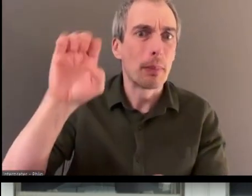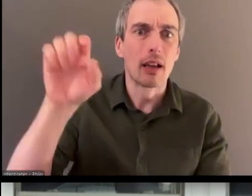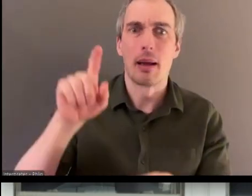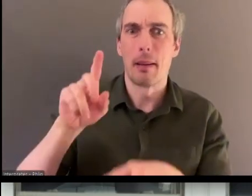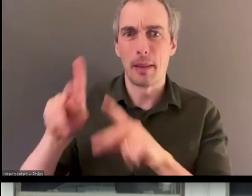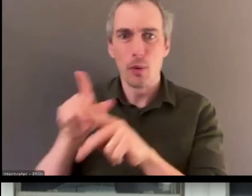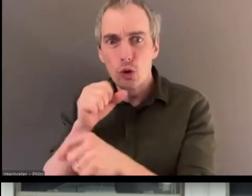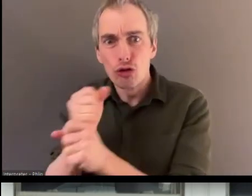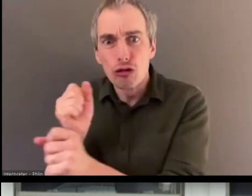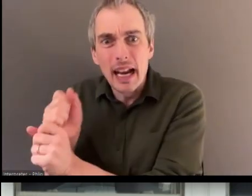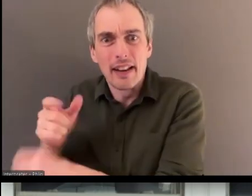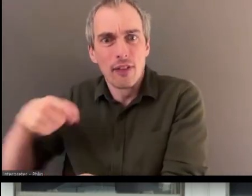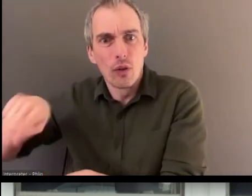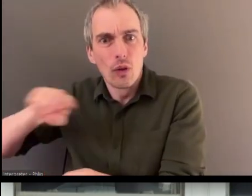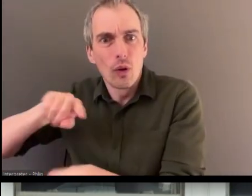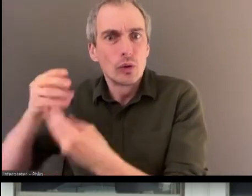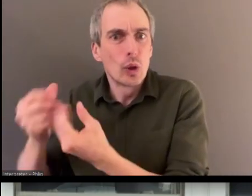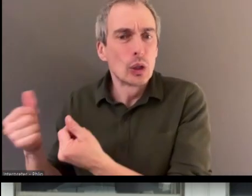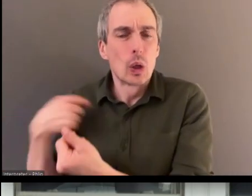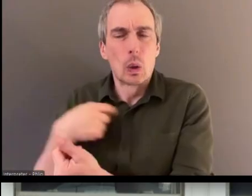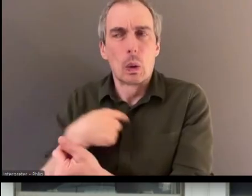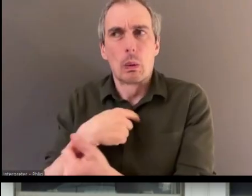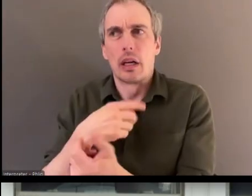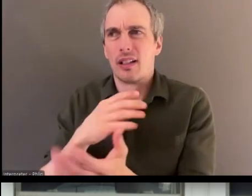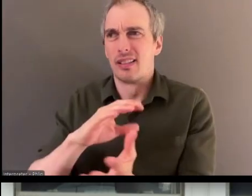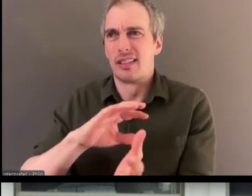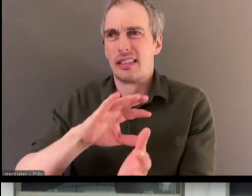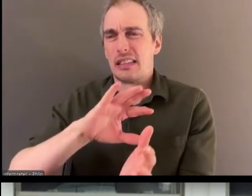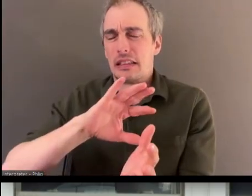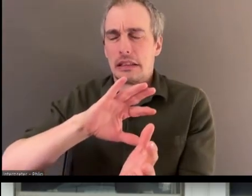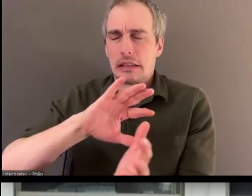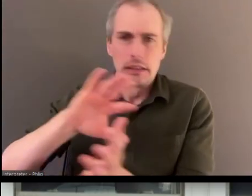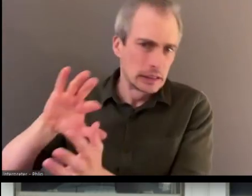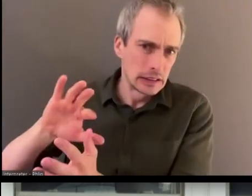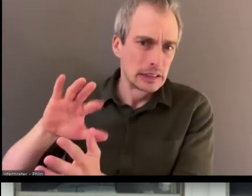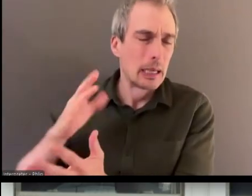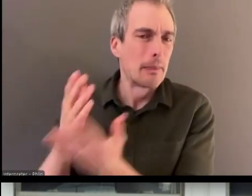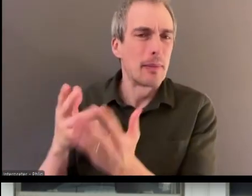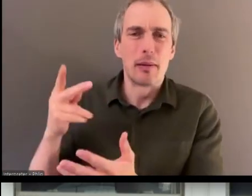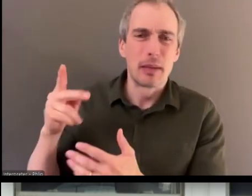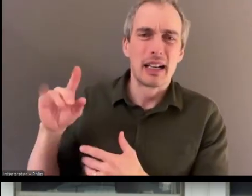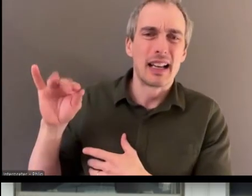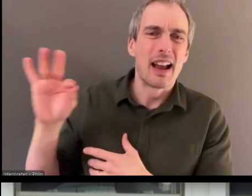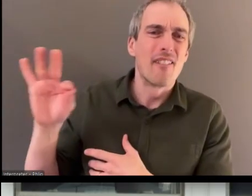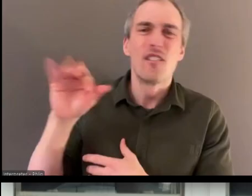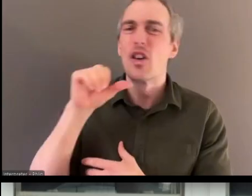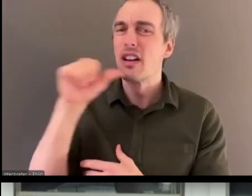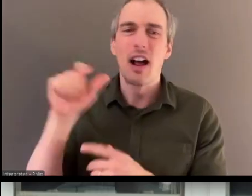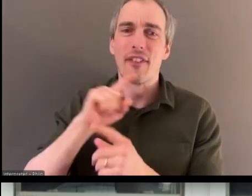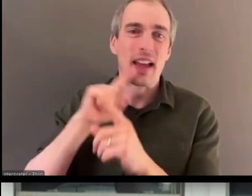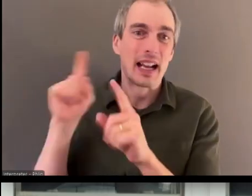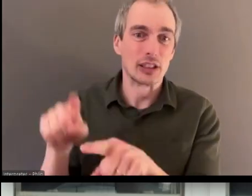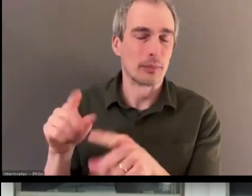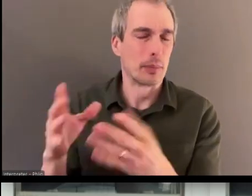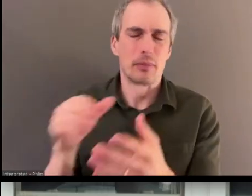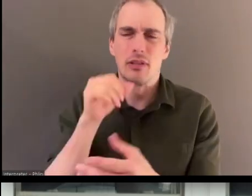Maybe we shouldn't just create an accessible PDF. We actually need to go a little bit deeper.